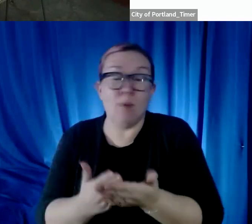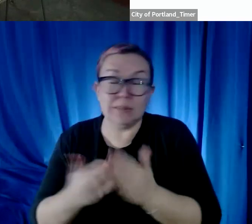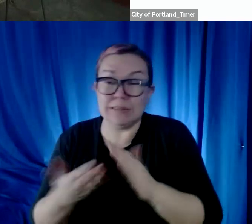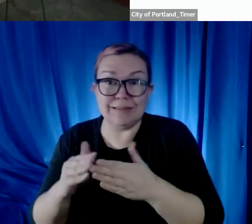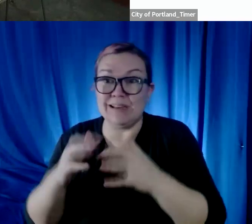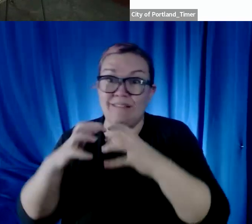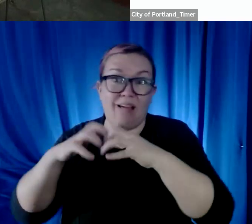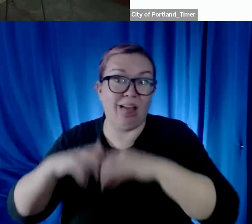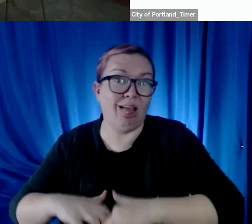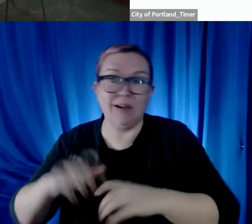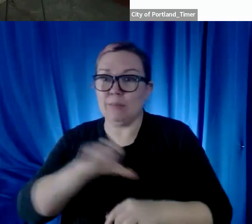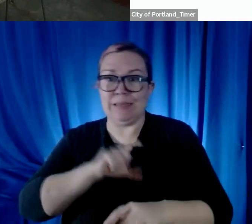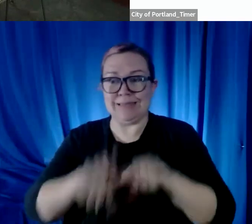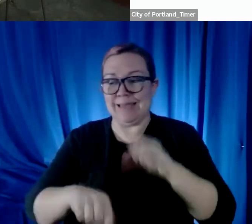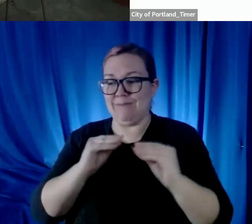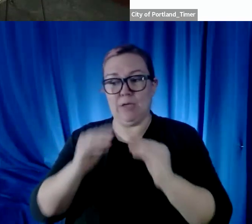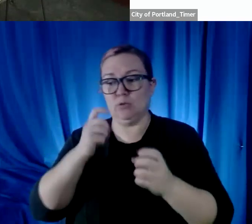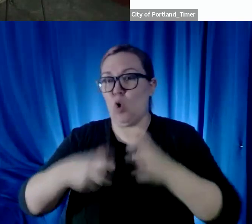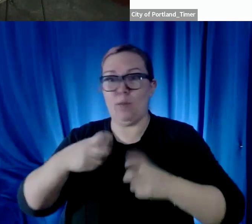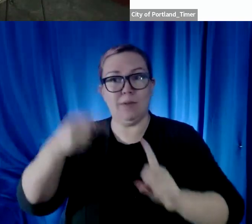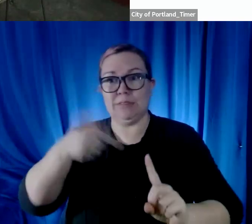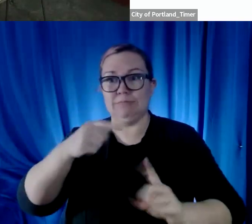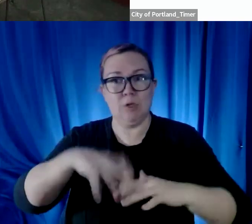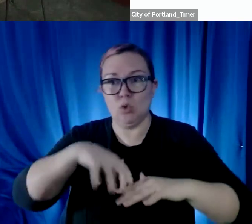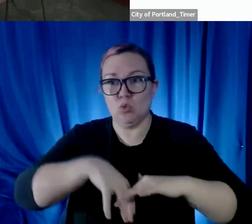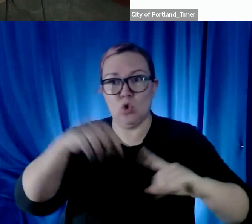Police can't fix problems at the root. They are inherently reactive solutions.